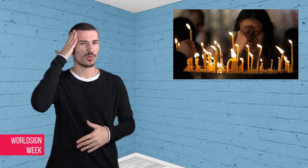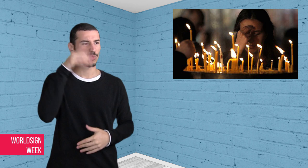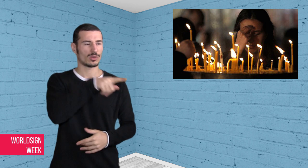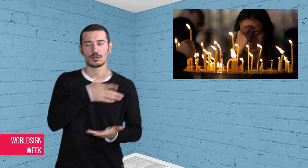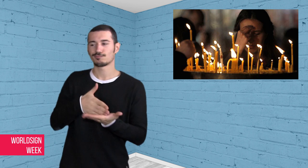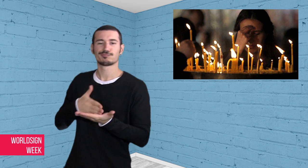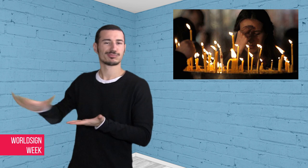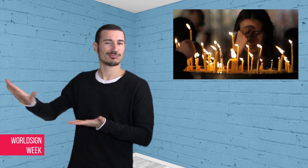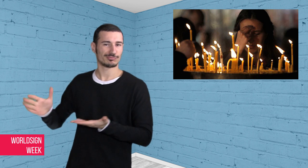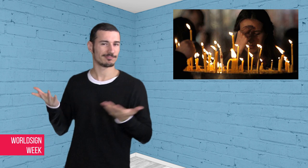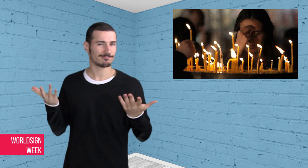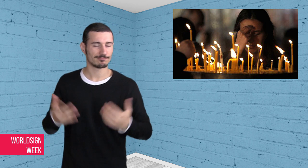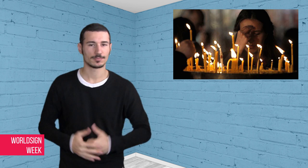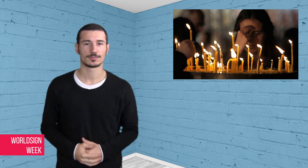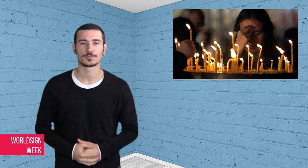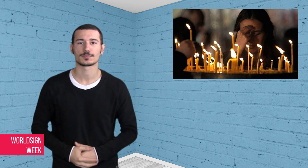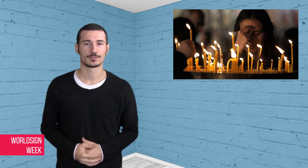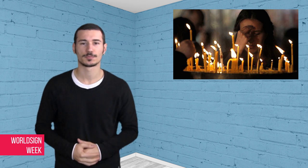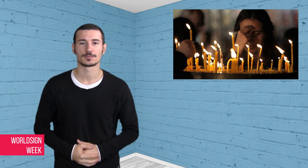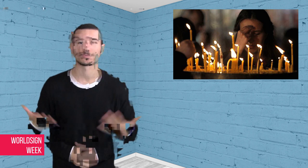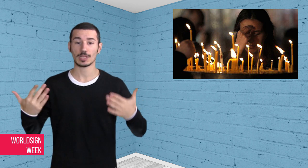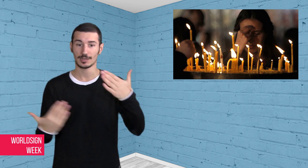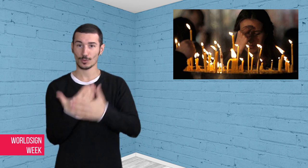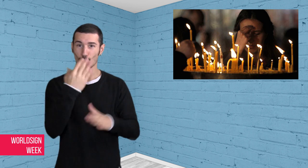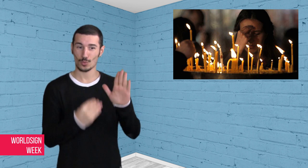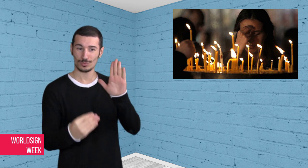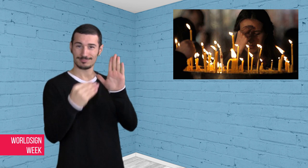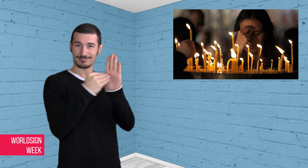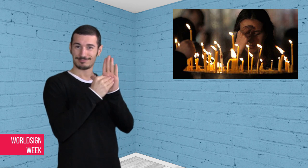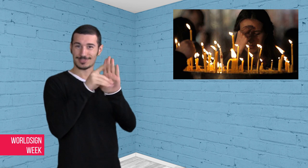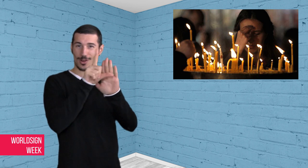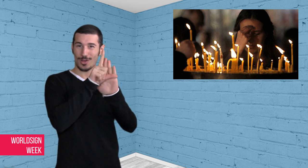With the new law, women can feel more safe